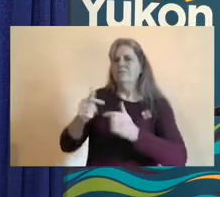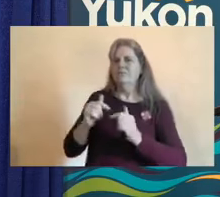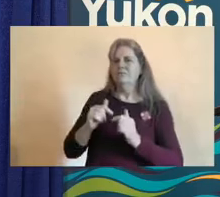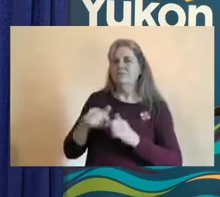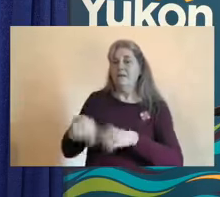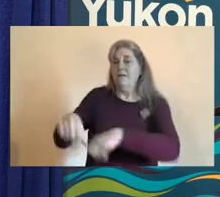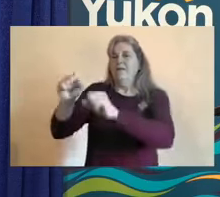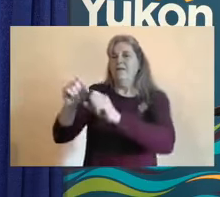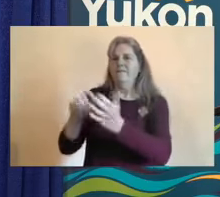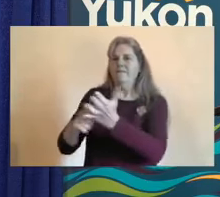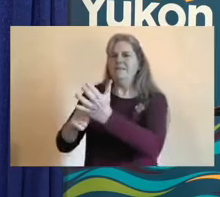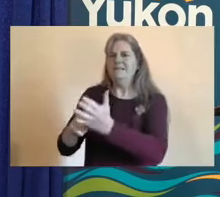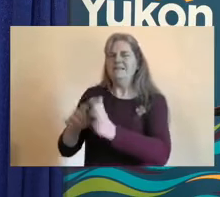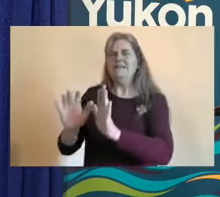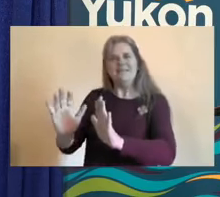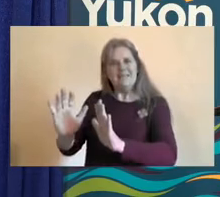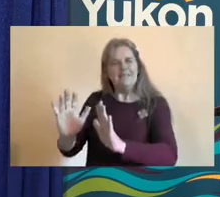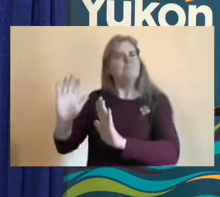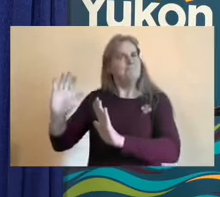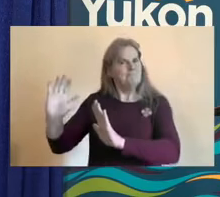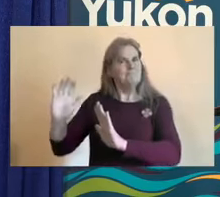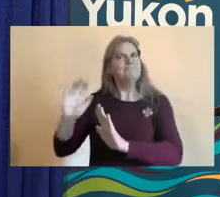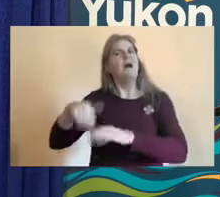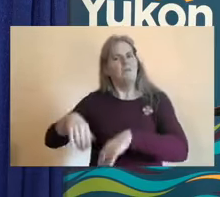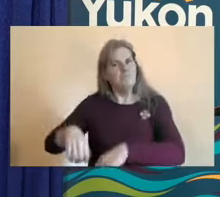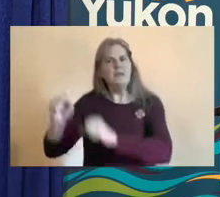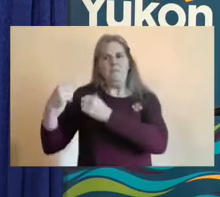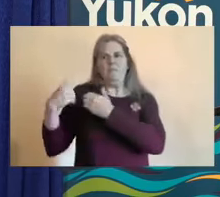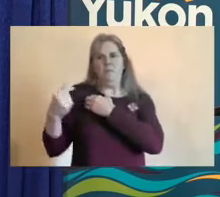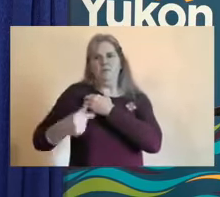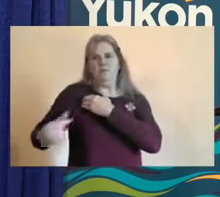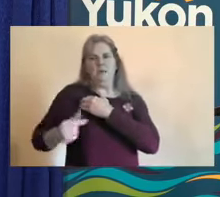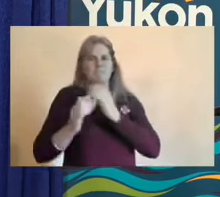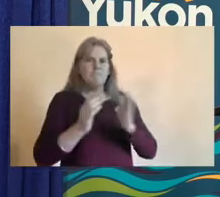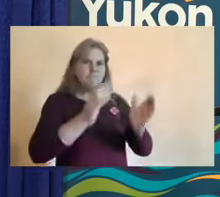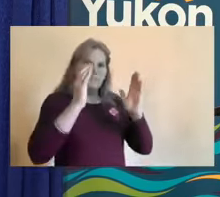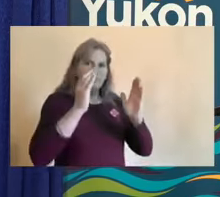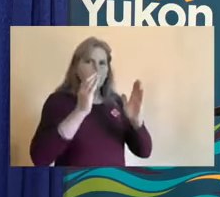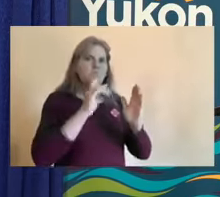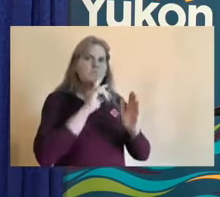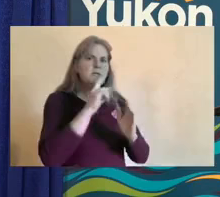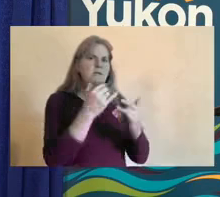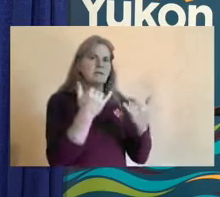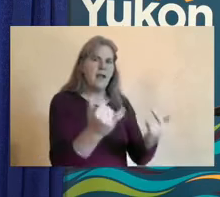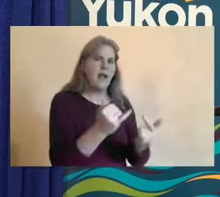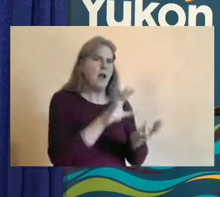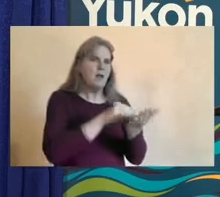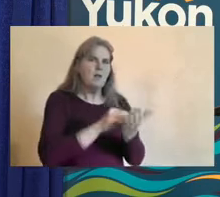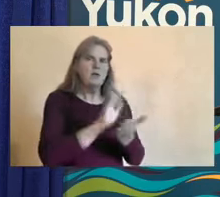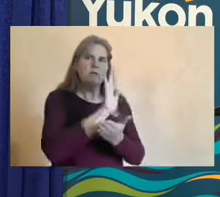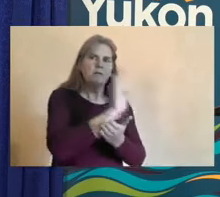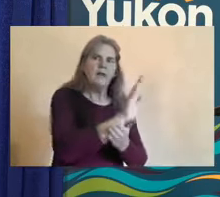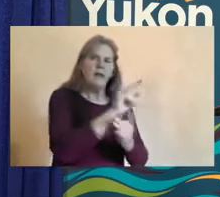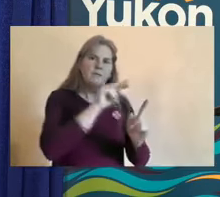Now it's your turn to fix it. This is an obligation on our behalf to listen to the youth, in realtime, and apply that